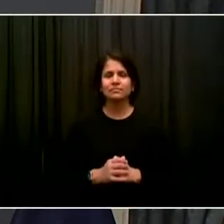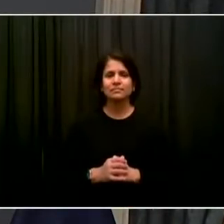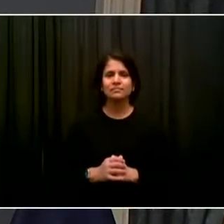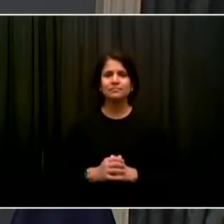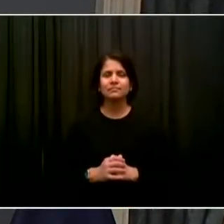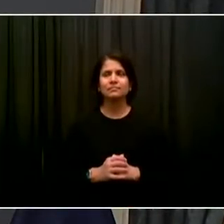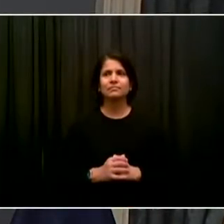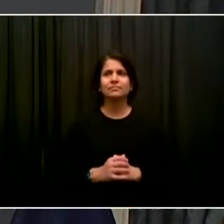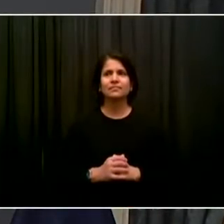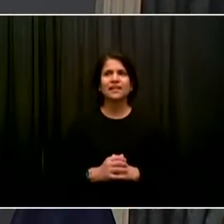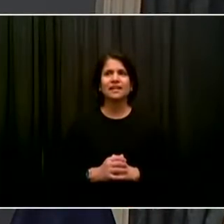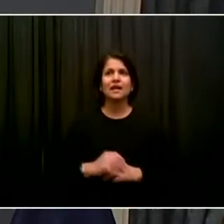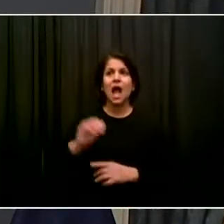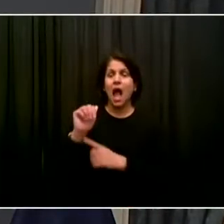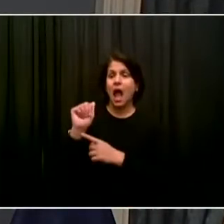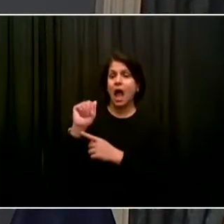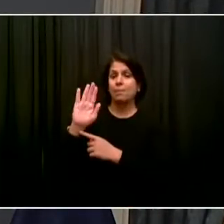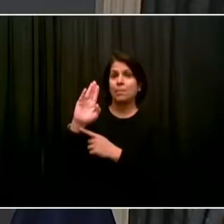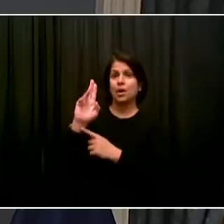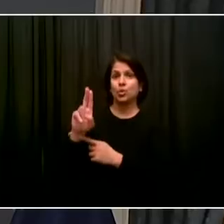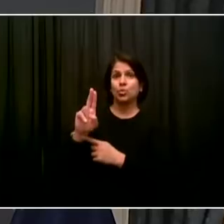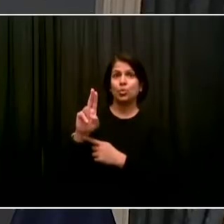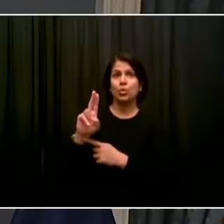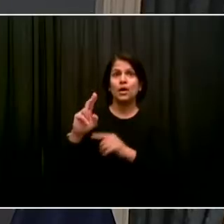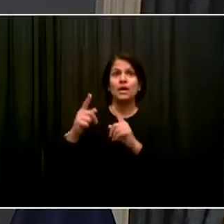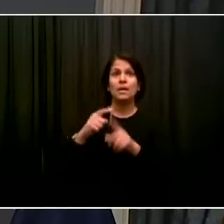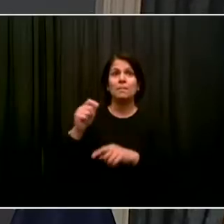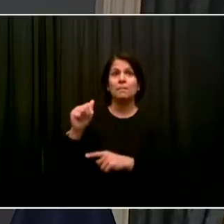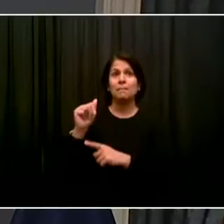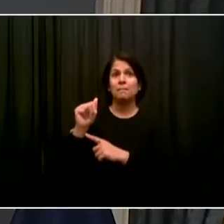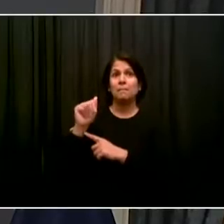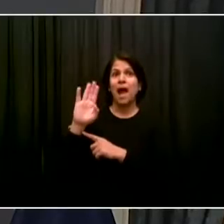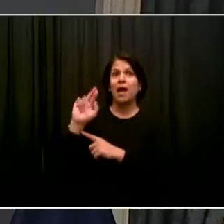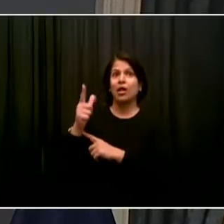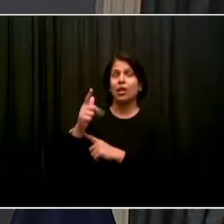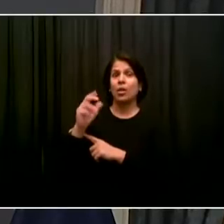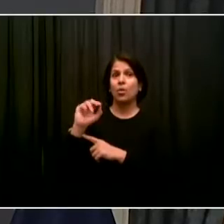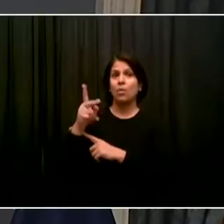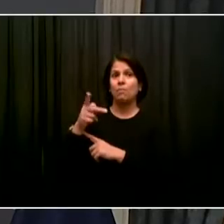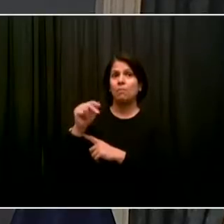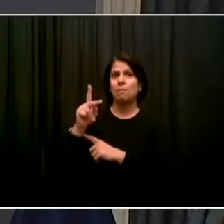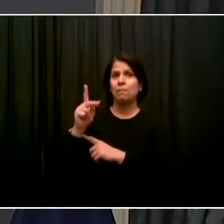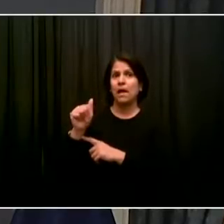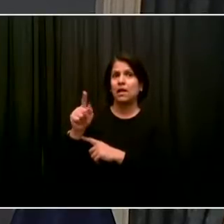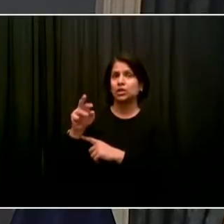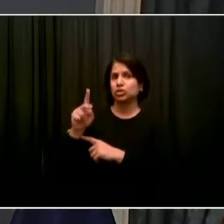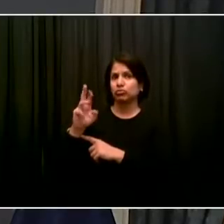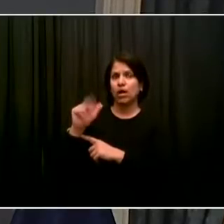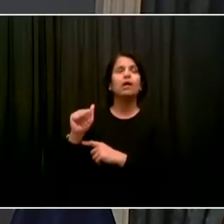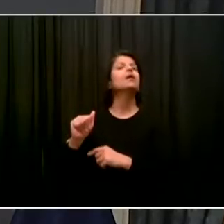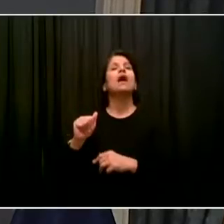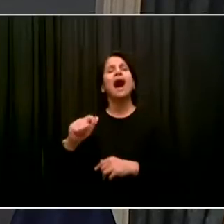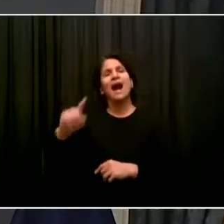COME BACK FOR NEW YORK AND FOR THE SCHOOLS IS HAPPENING.